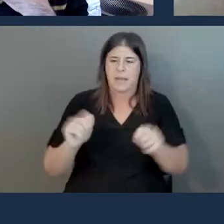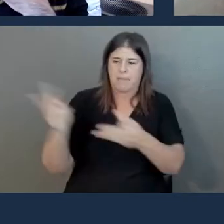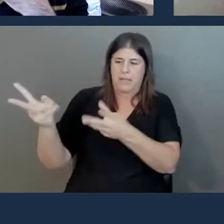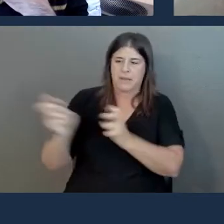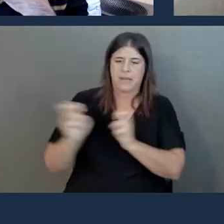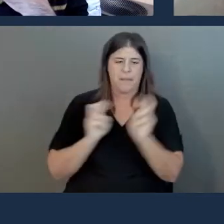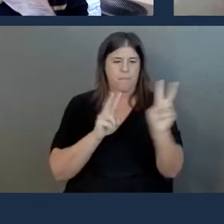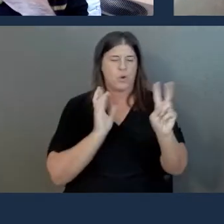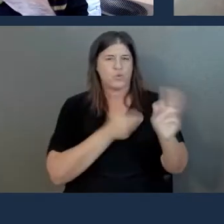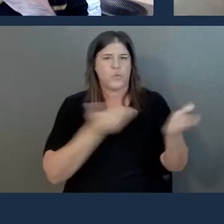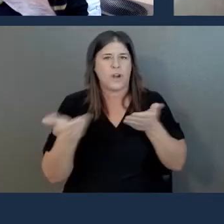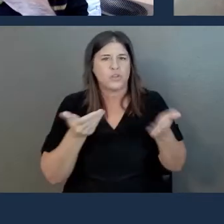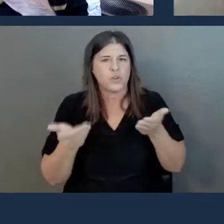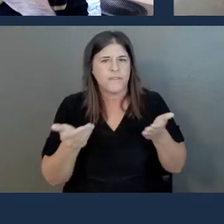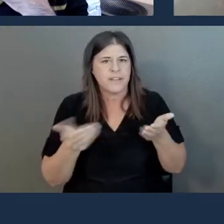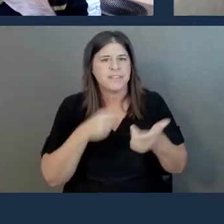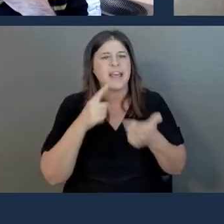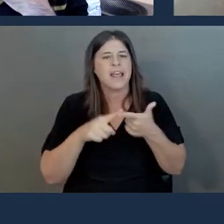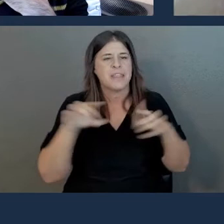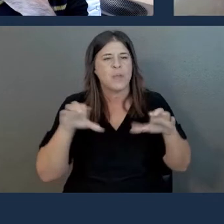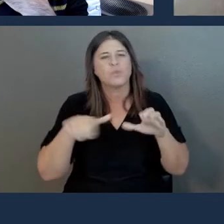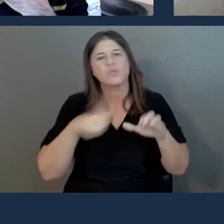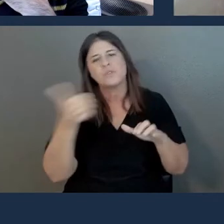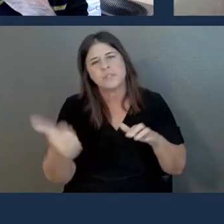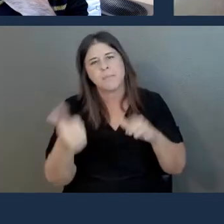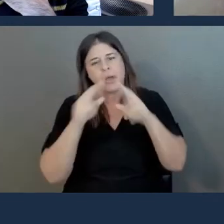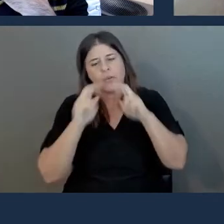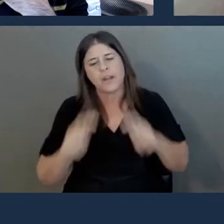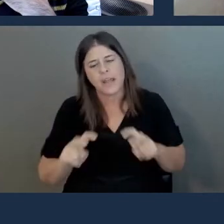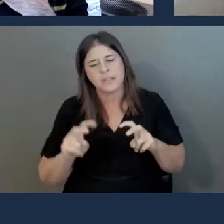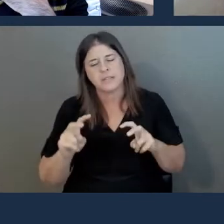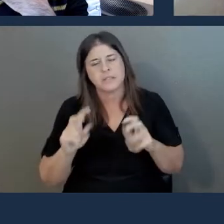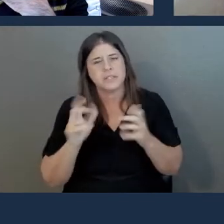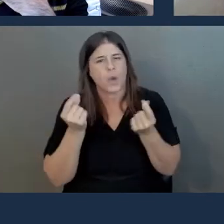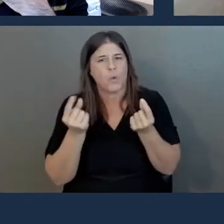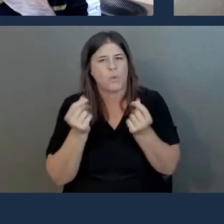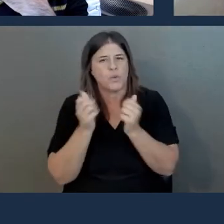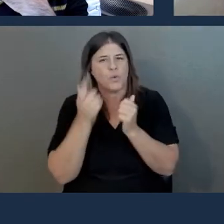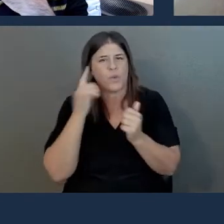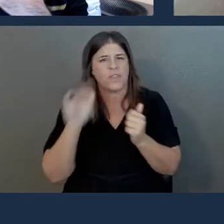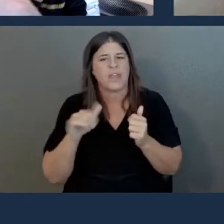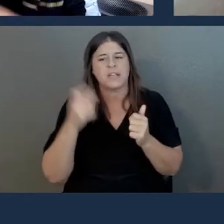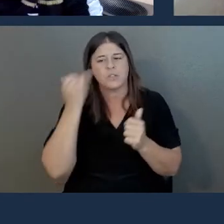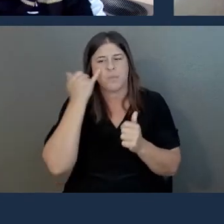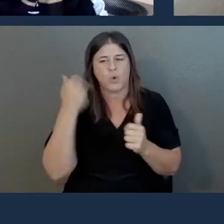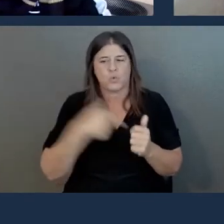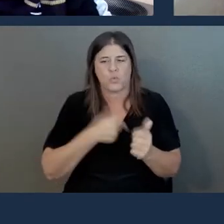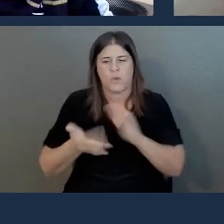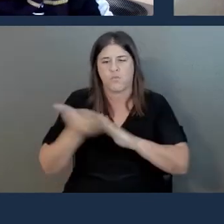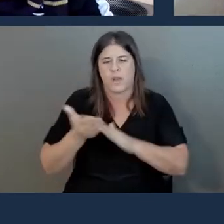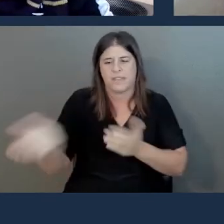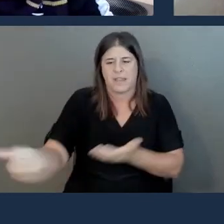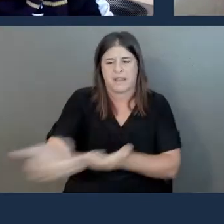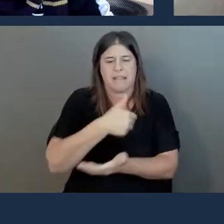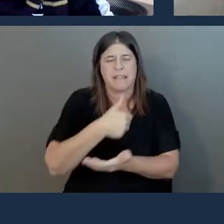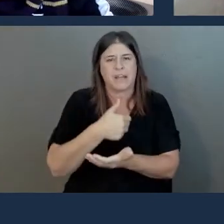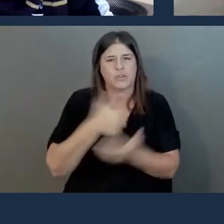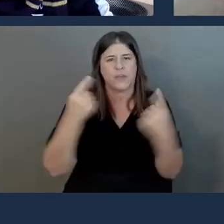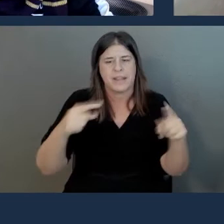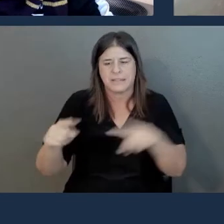And we will do a very similar analysis, as to what we would do, if we were to run the Collector instance appliance and scan your servers.